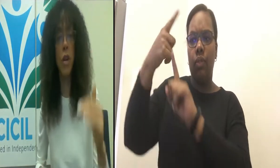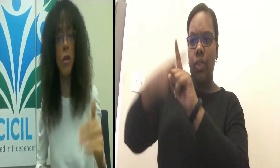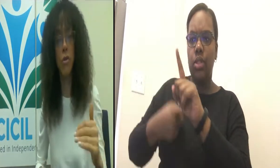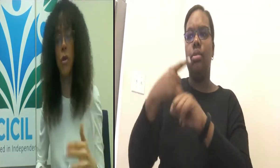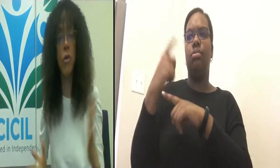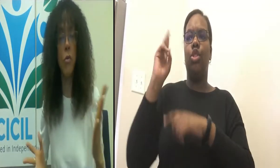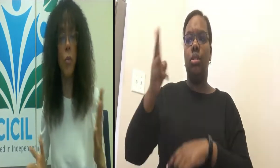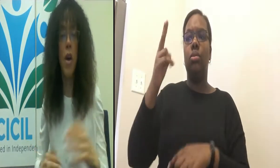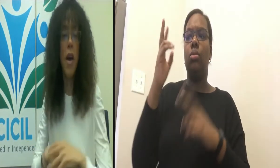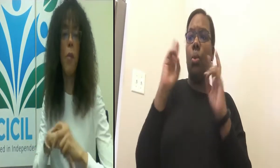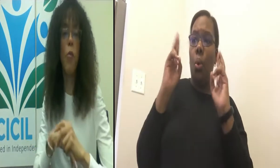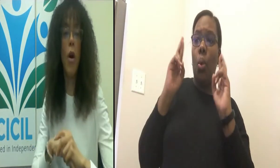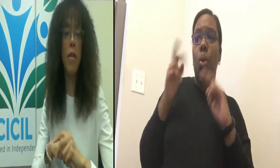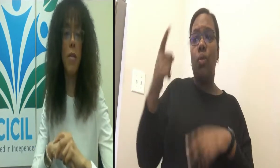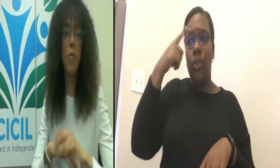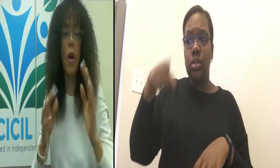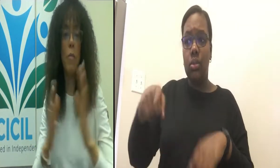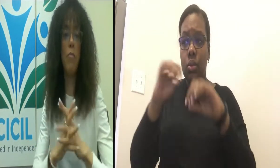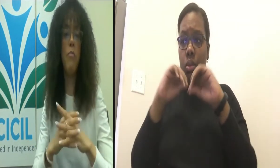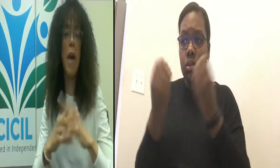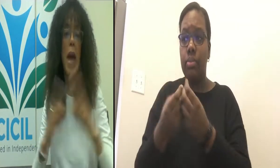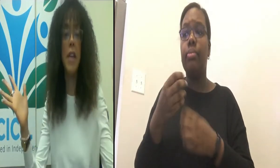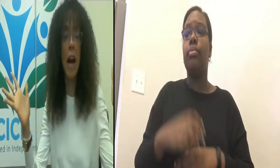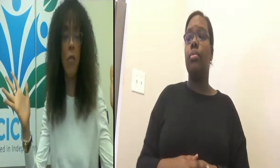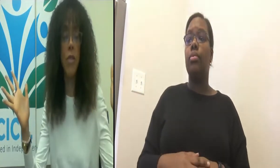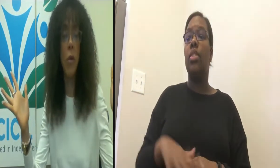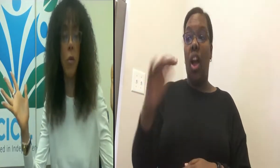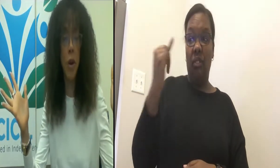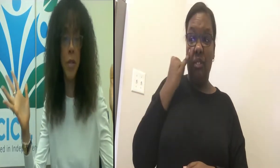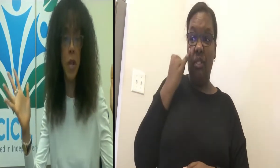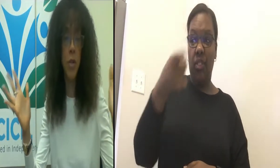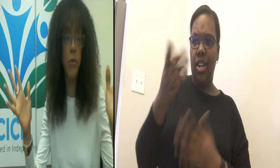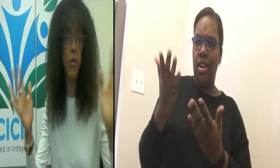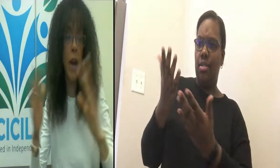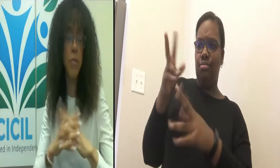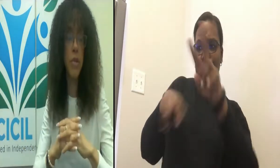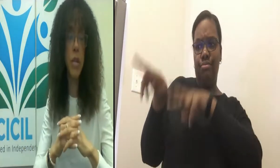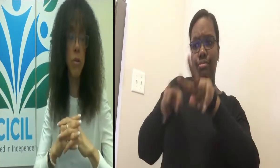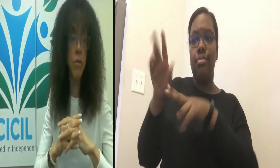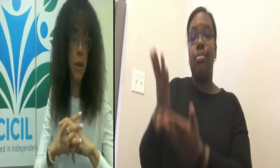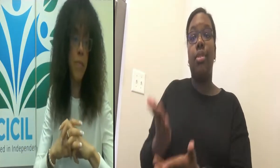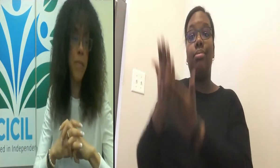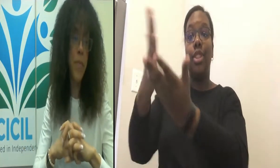expenditures or if you're looking at an old budget it'll it'll show you what